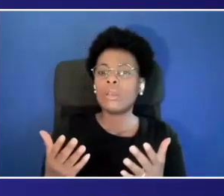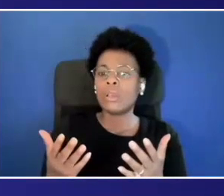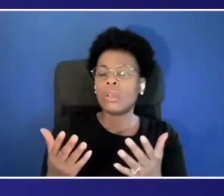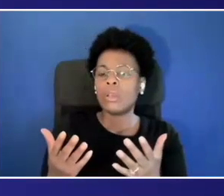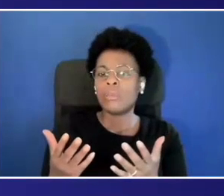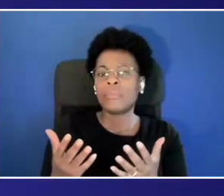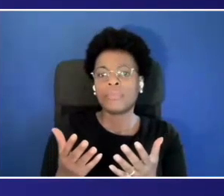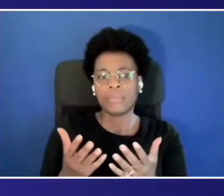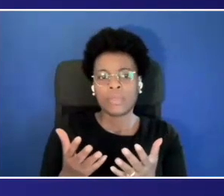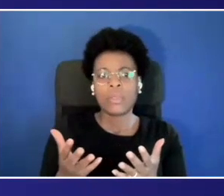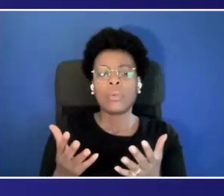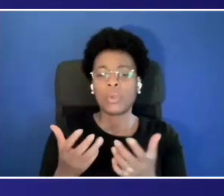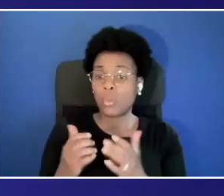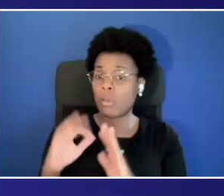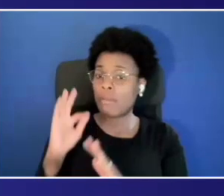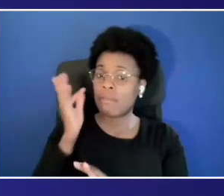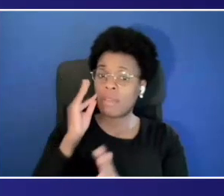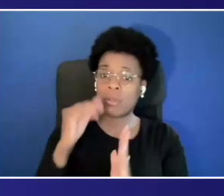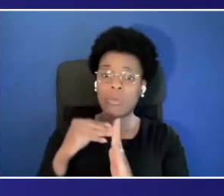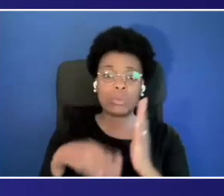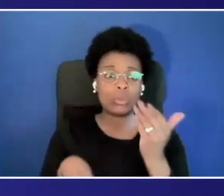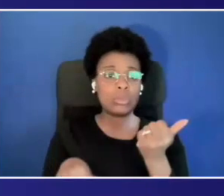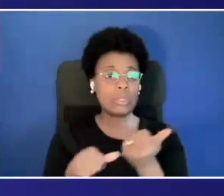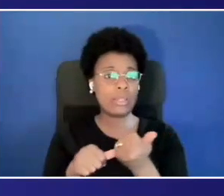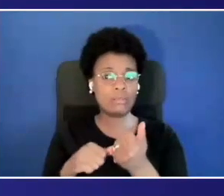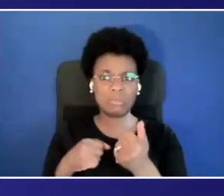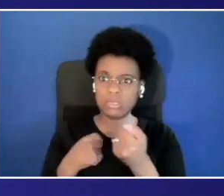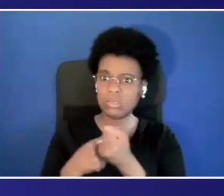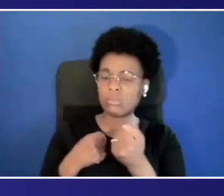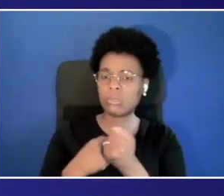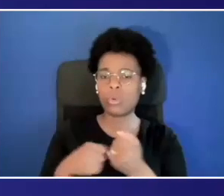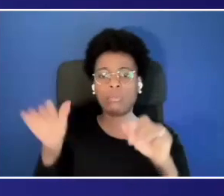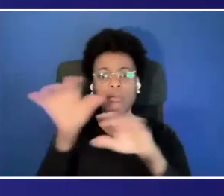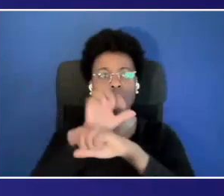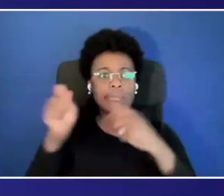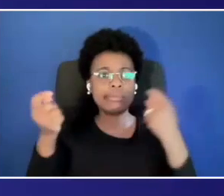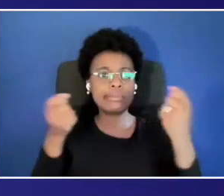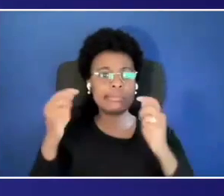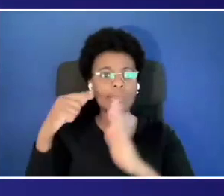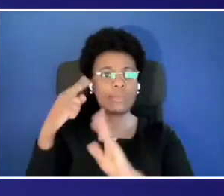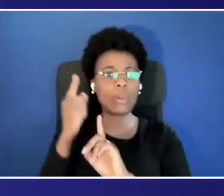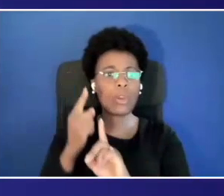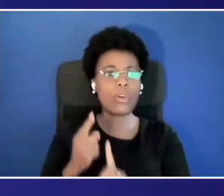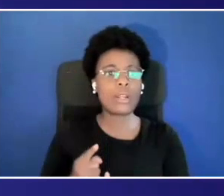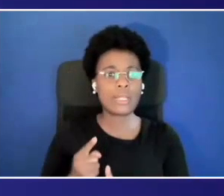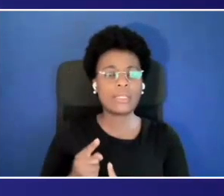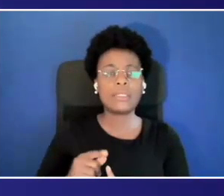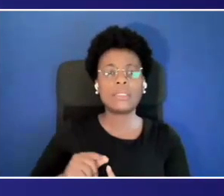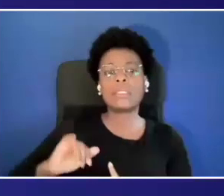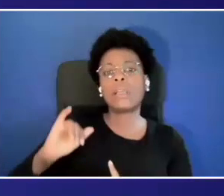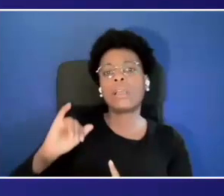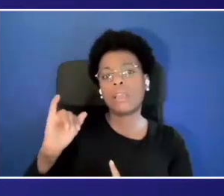Not a student aid programs with the administration's priorities and clarify language on repayment plans impacted by recent legal decisions.